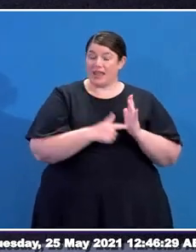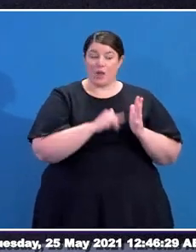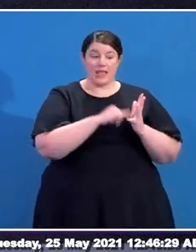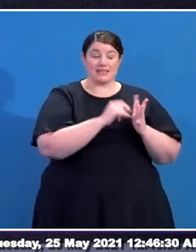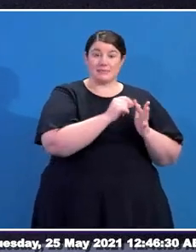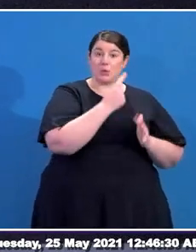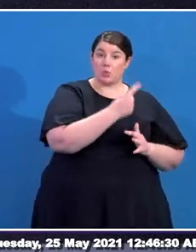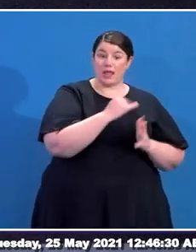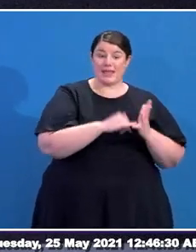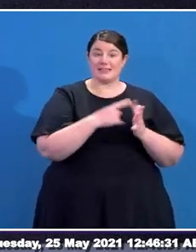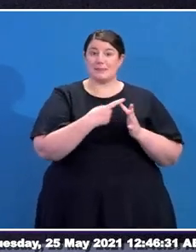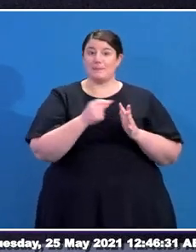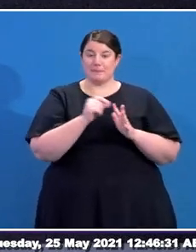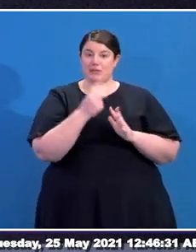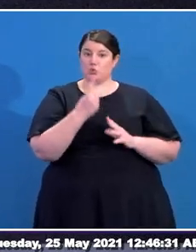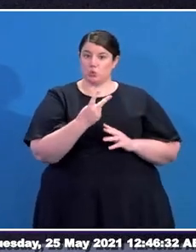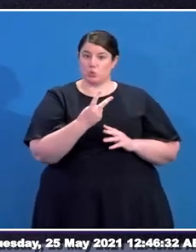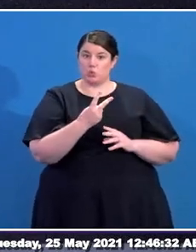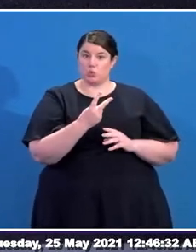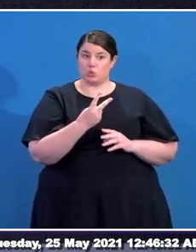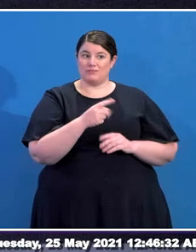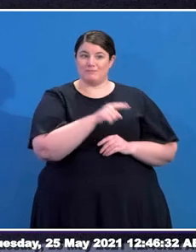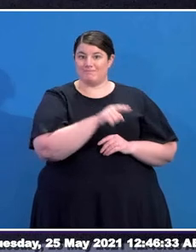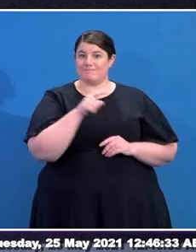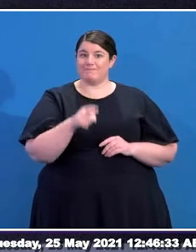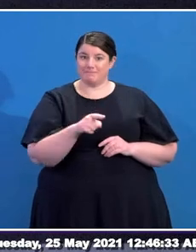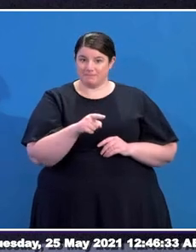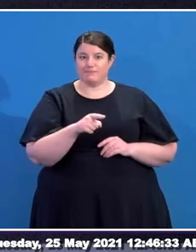Yes, because they didn't turn up to the house after, yes.